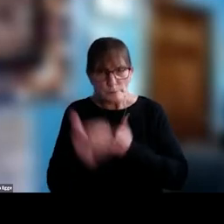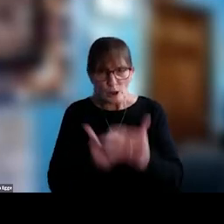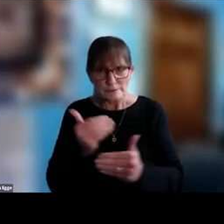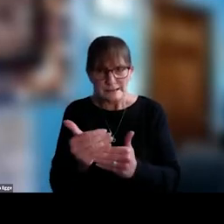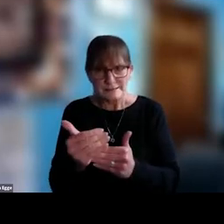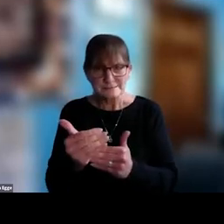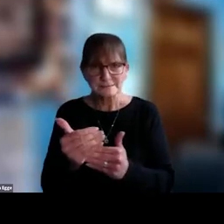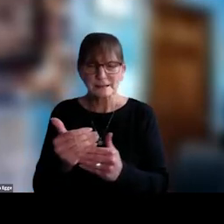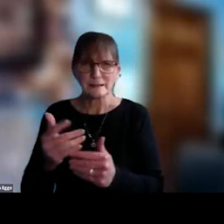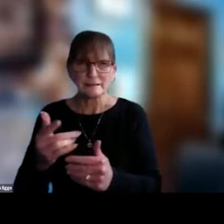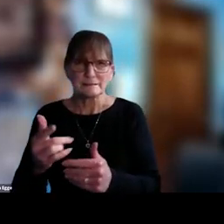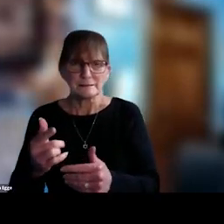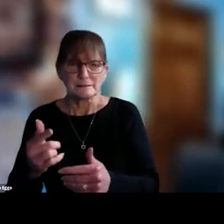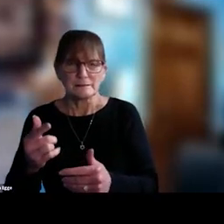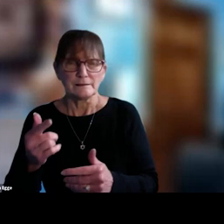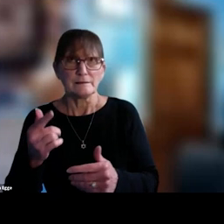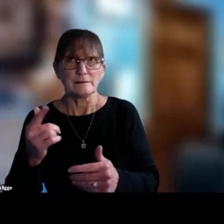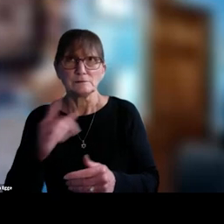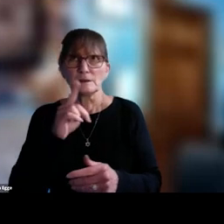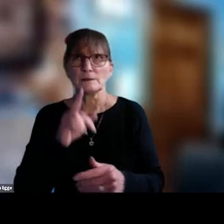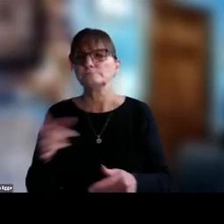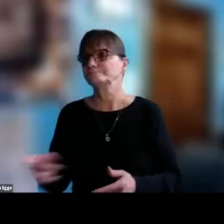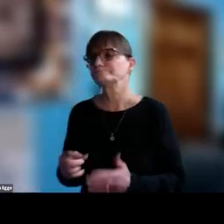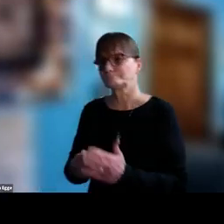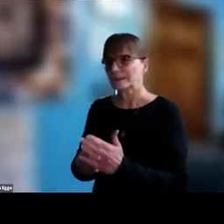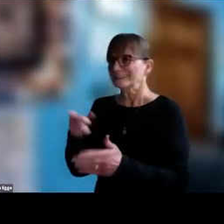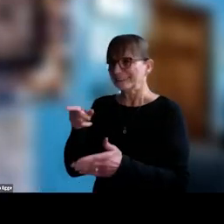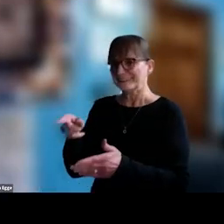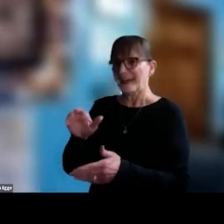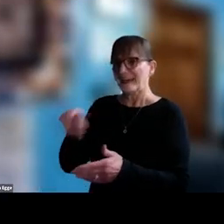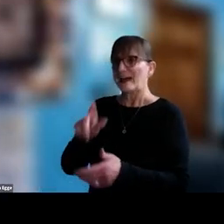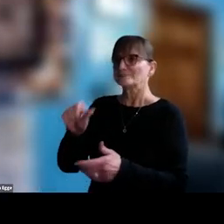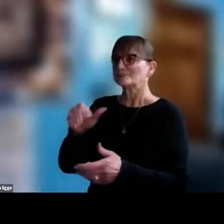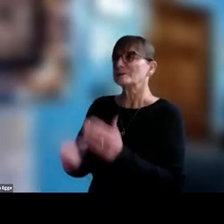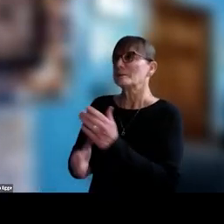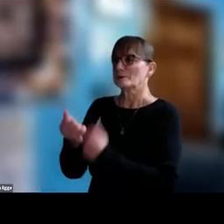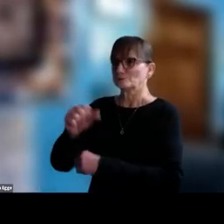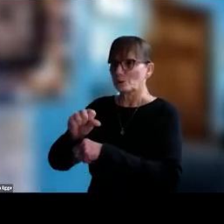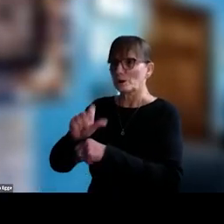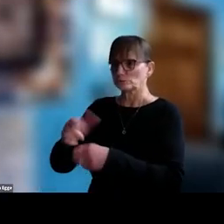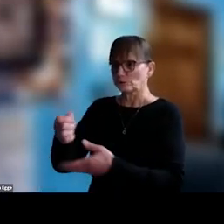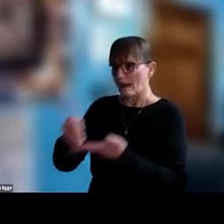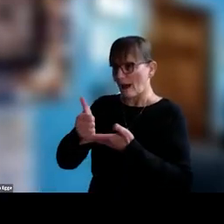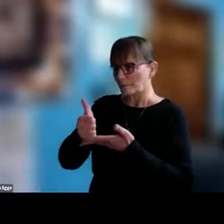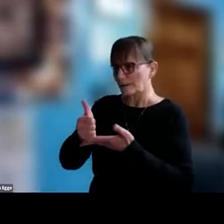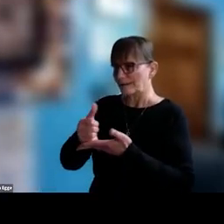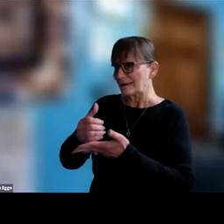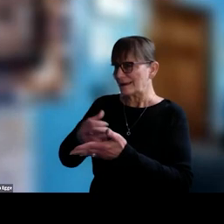[Ashley] Yeah, Ashley did most of the work. She did all the work. She helped me get my place,